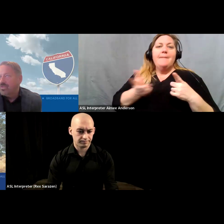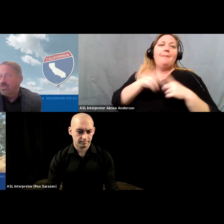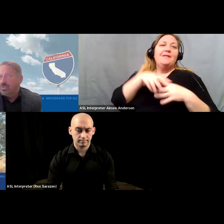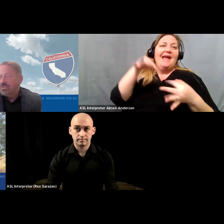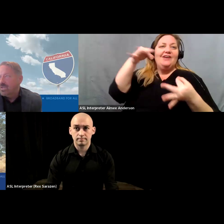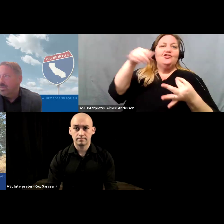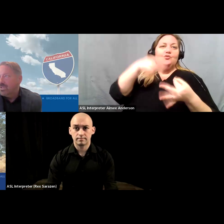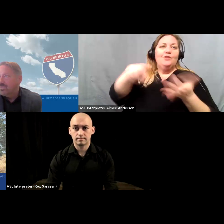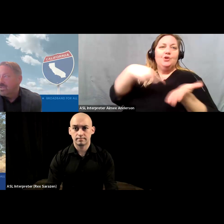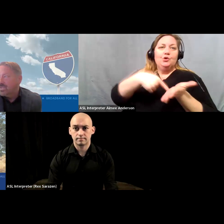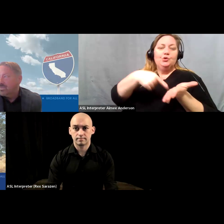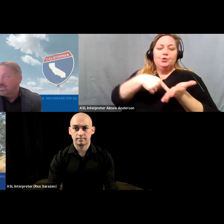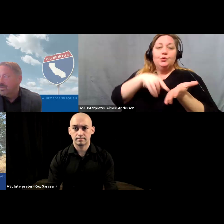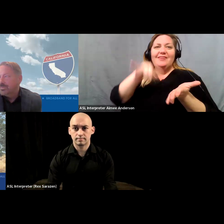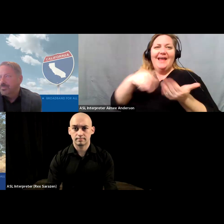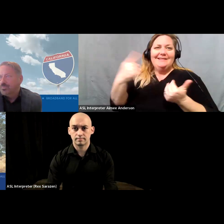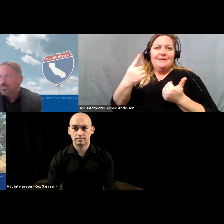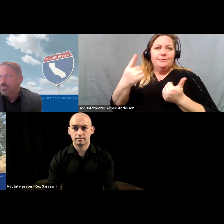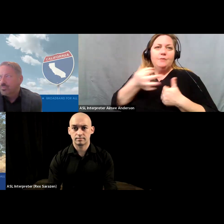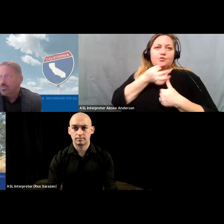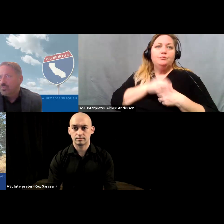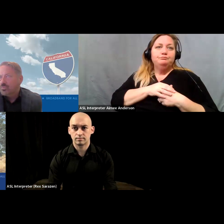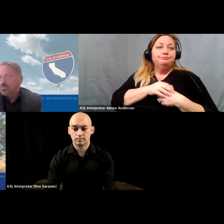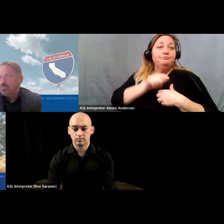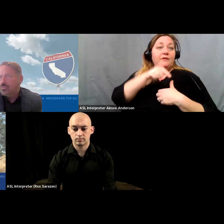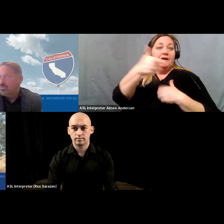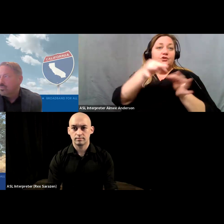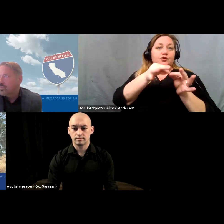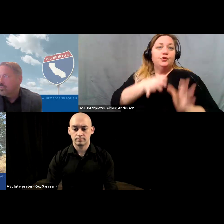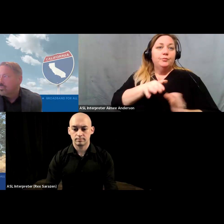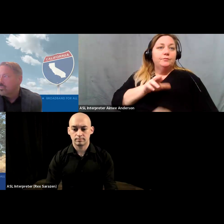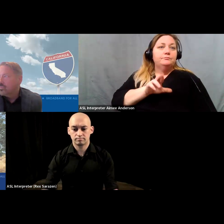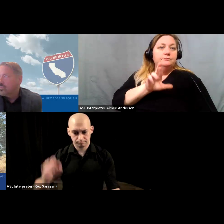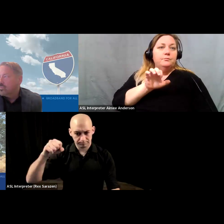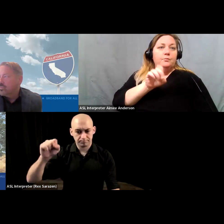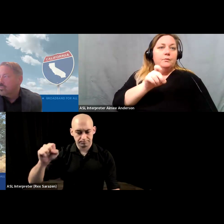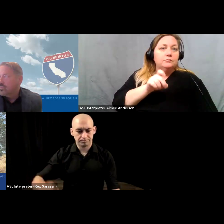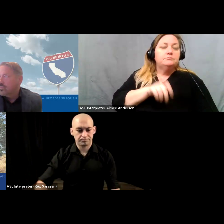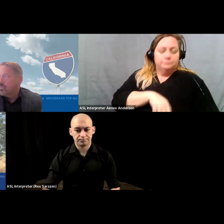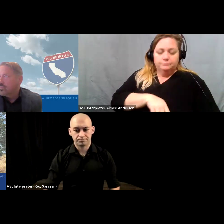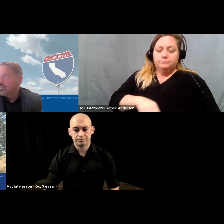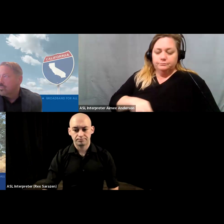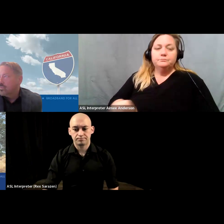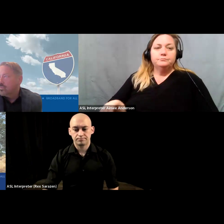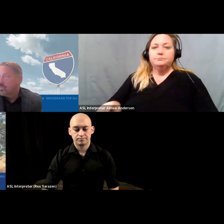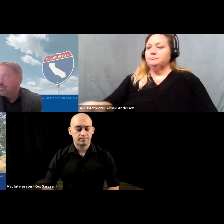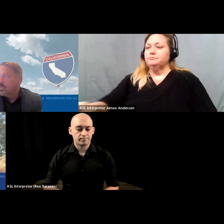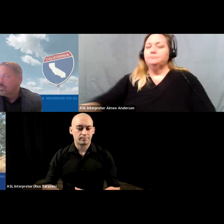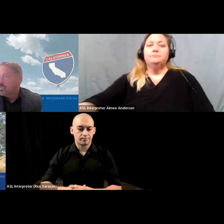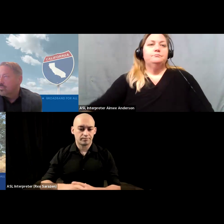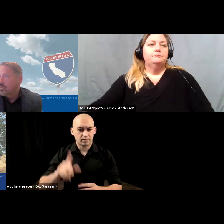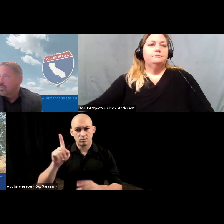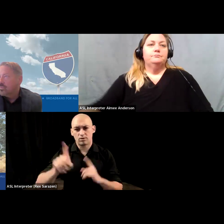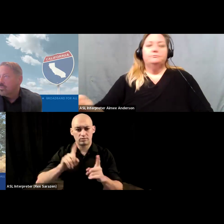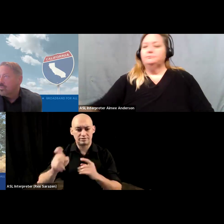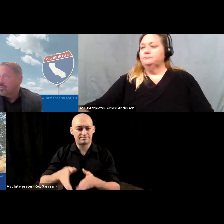are due which is going to be sometimes still. One question that was asked prior to the notice